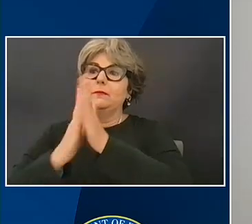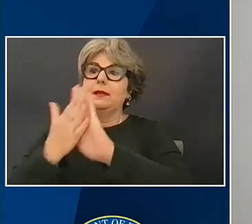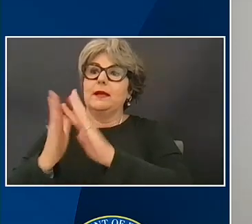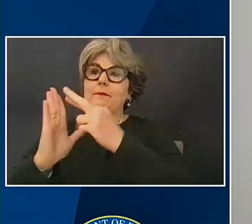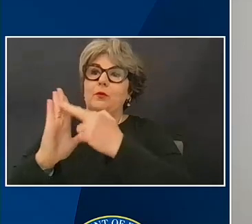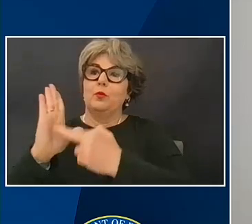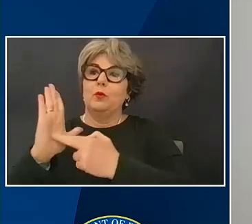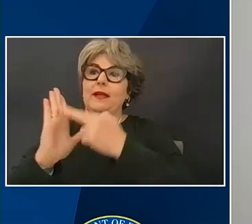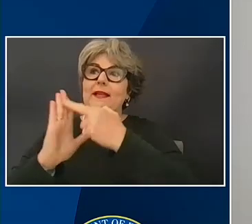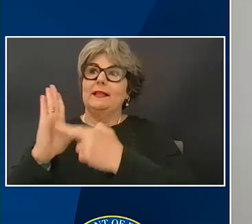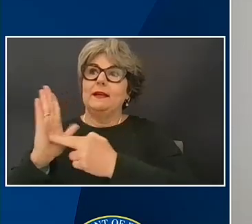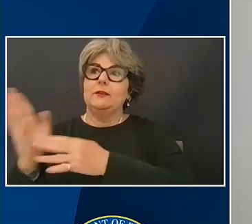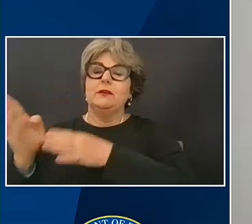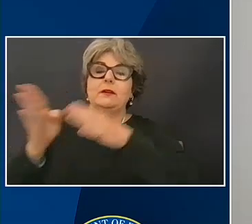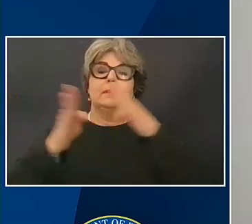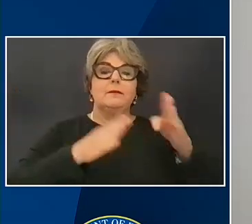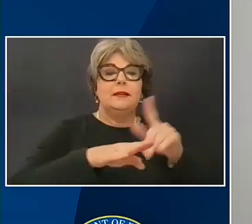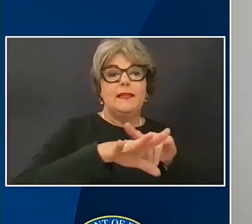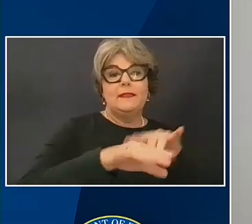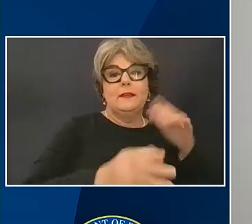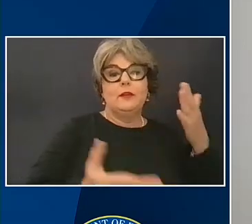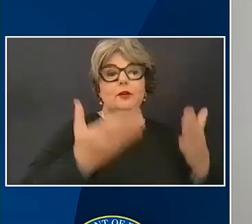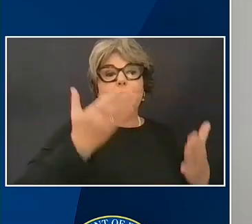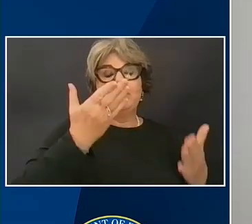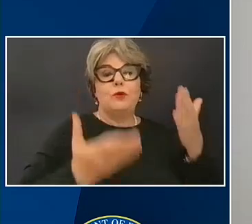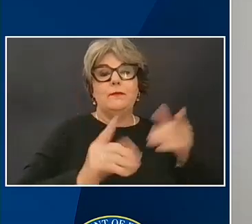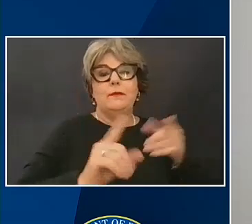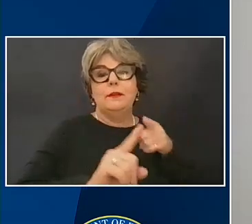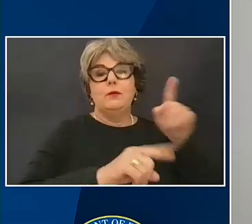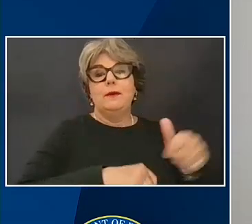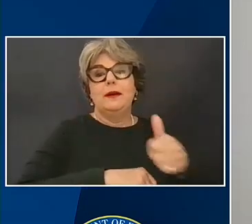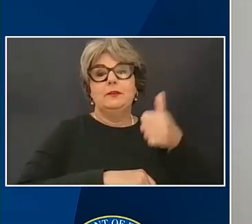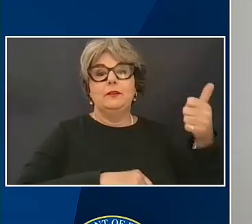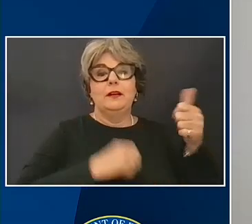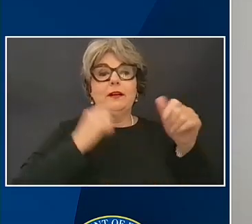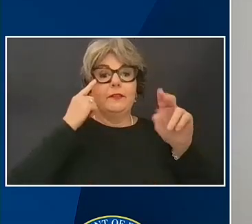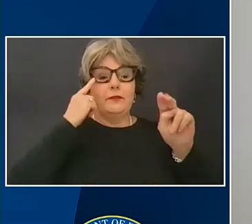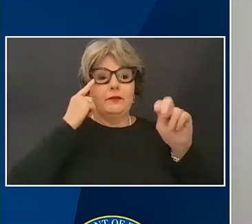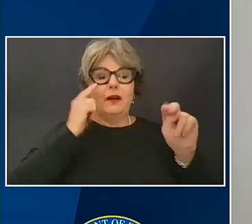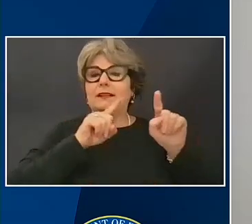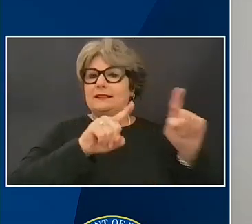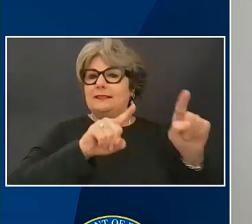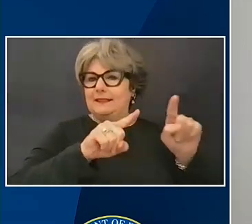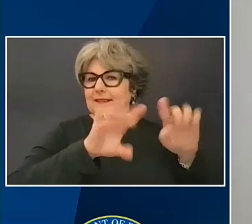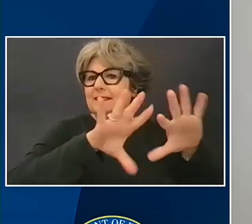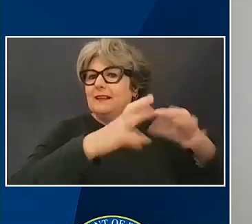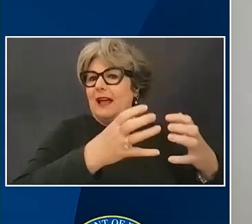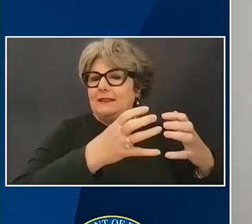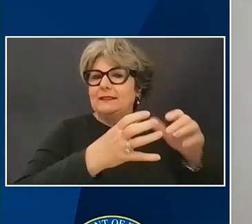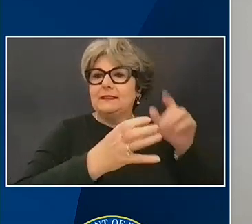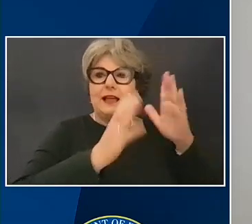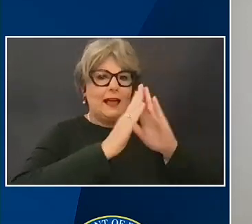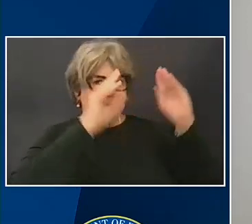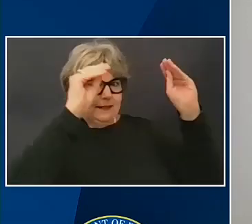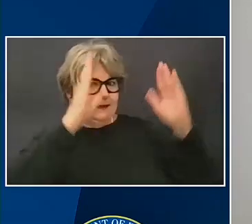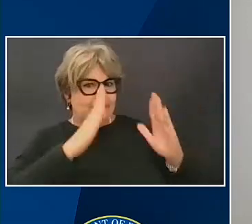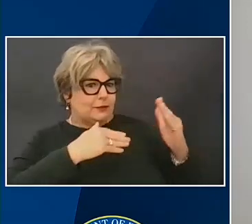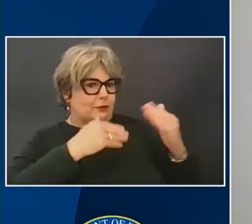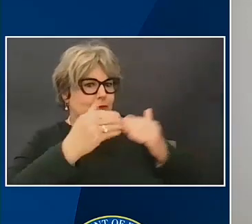But you would also probably go back to the other nonattendance taking classes and ask the instructor for whatever records they could provide.